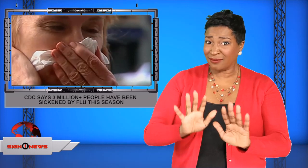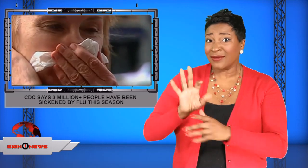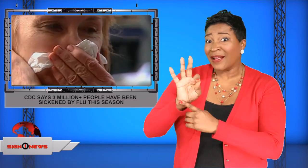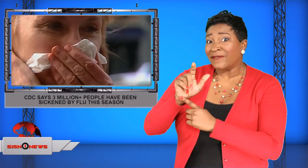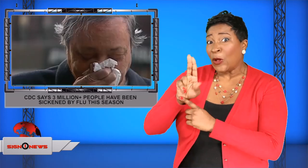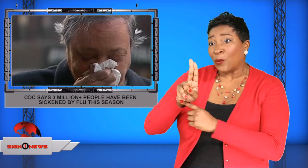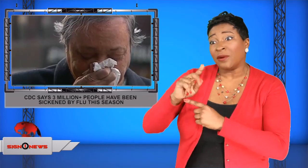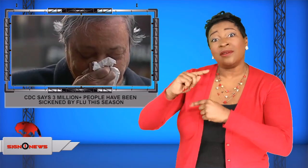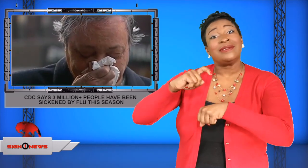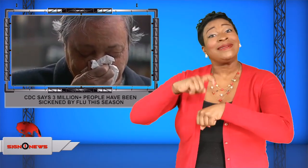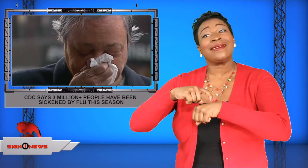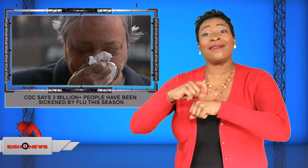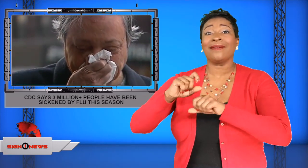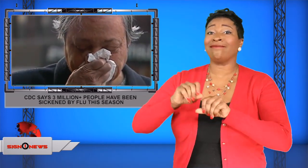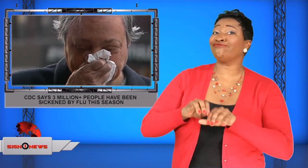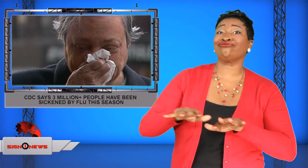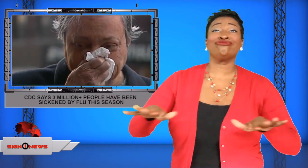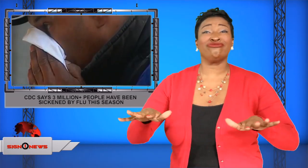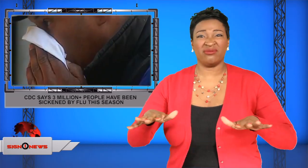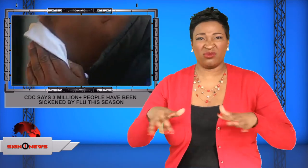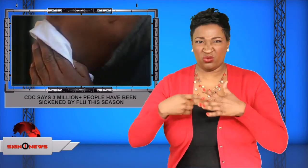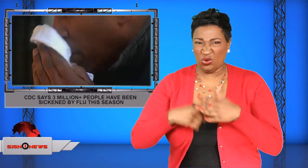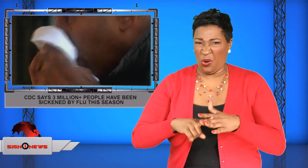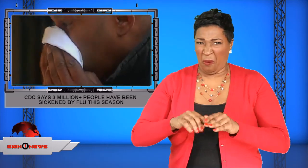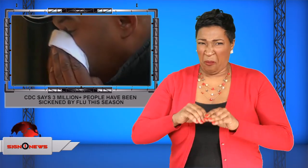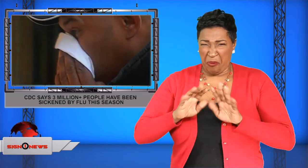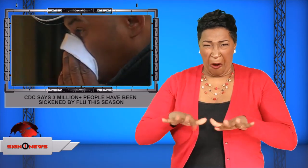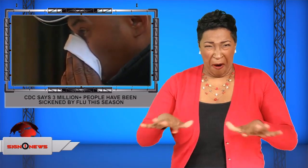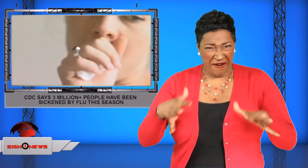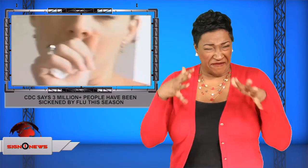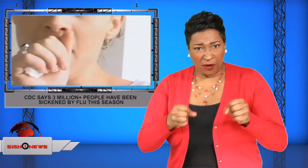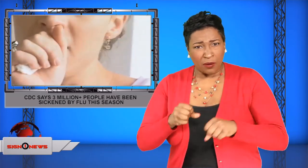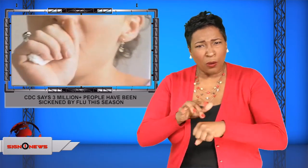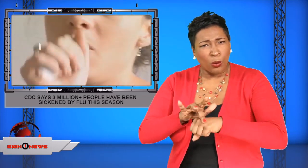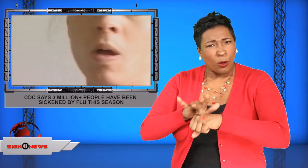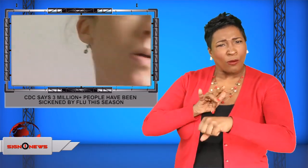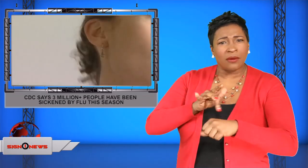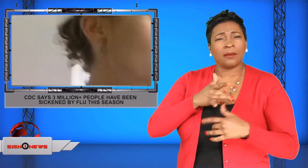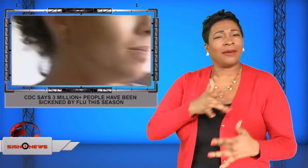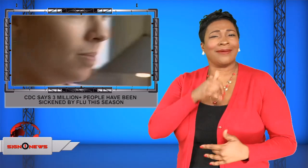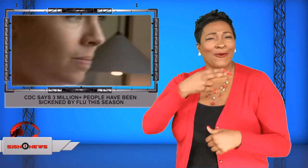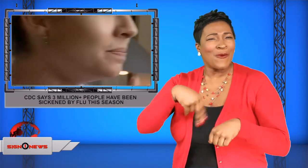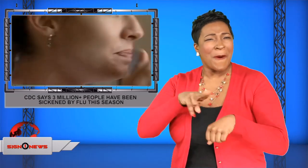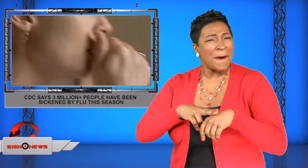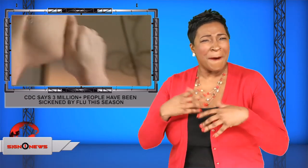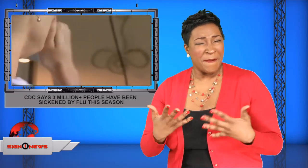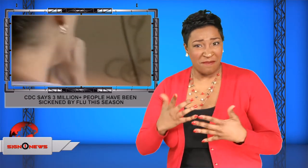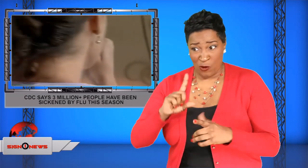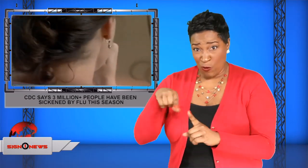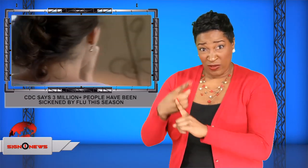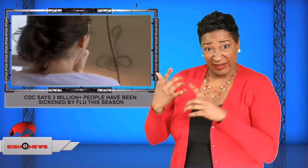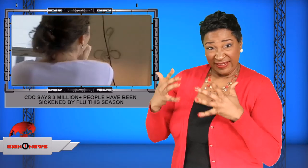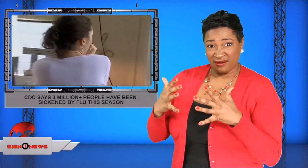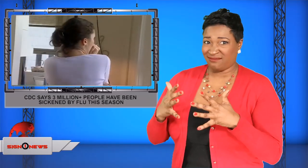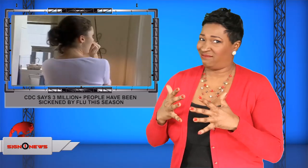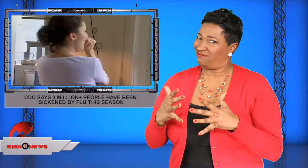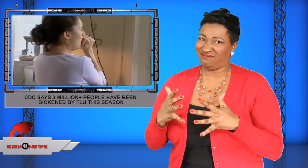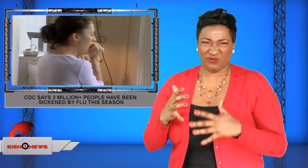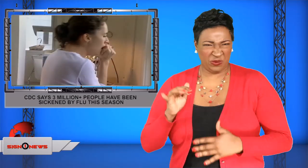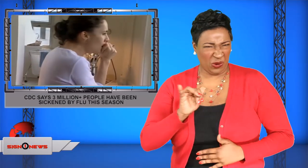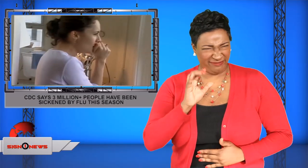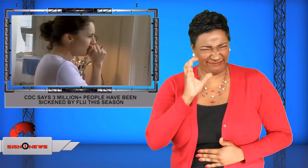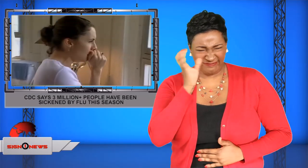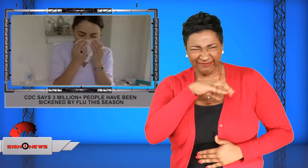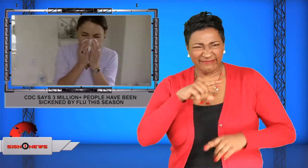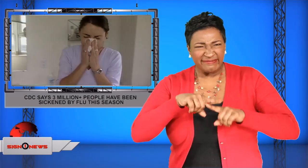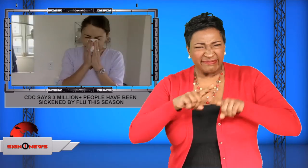Not only is flu season striking faster and earlier than usual, it is also bringing an